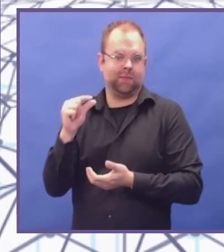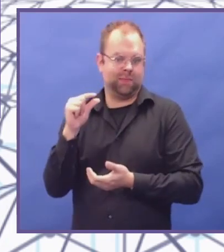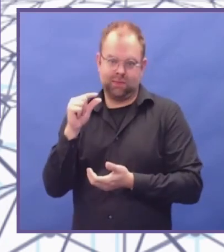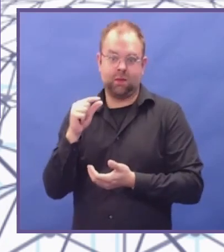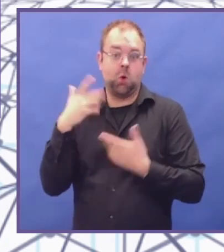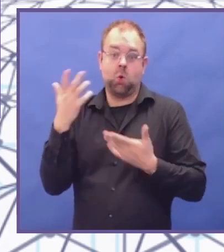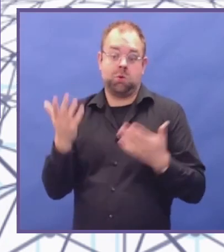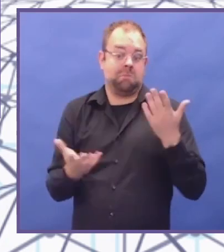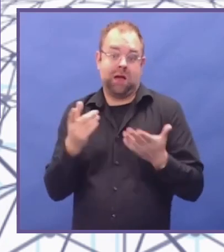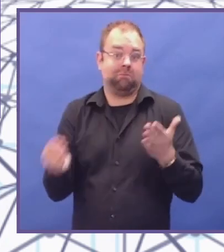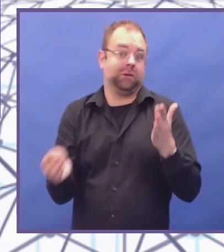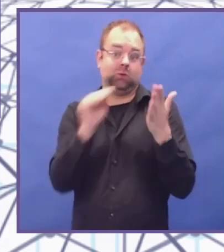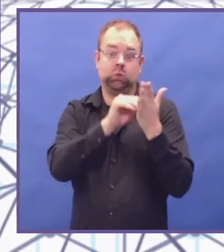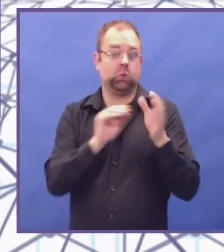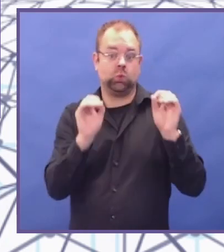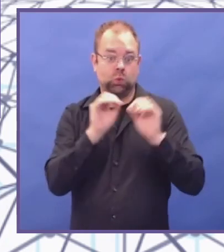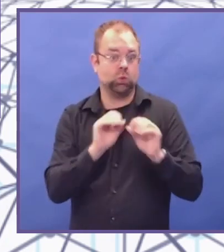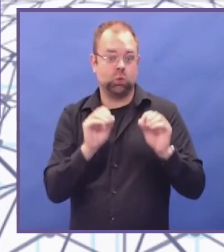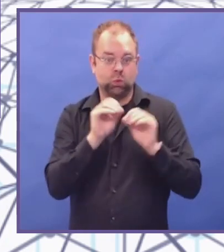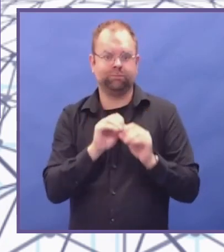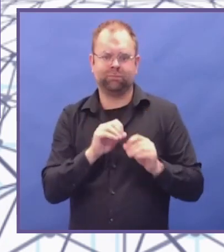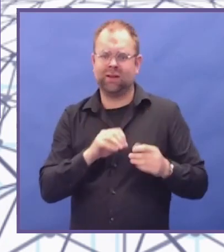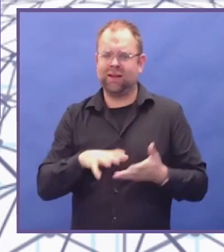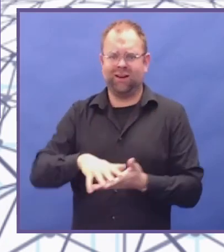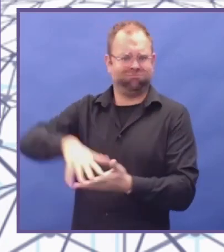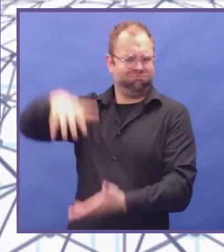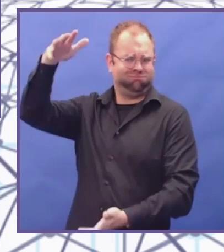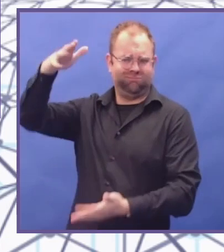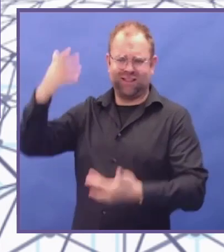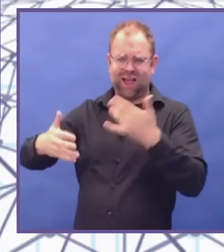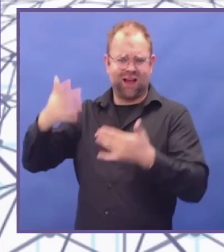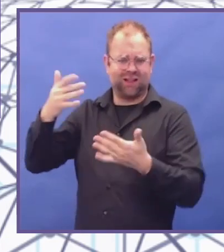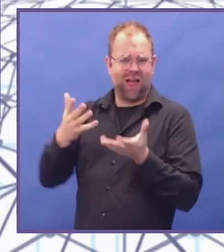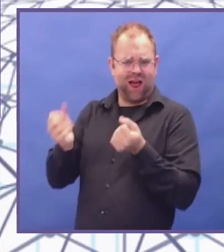often different population based surveys are conducted in a country over several years,